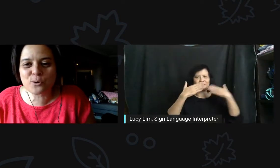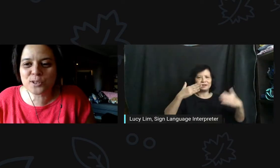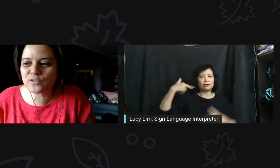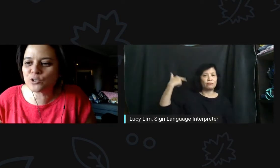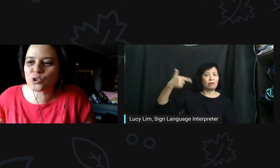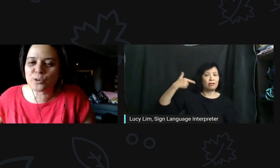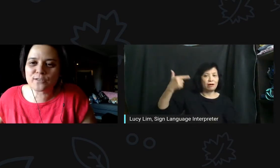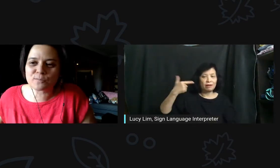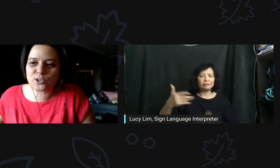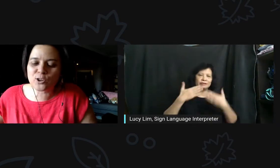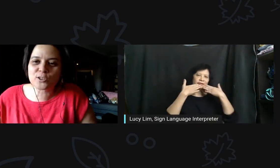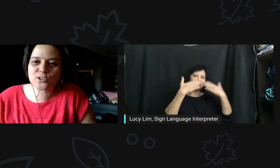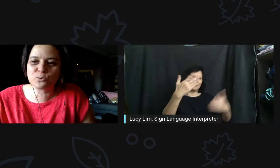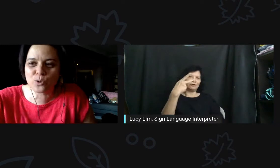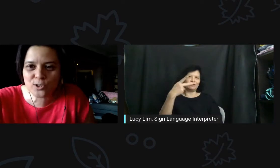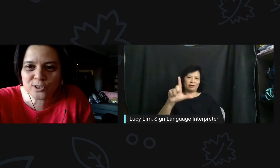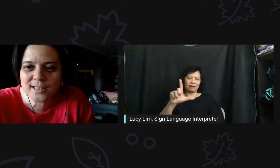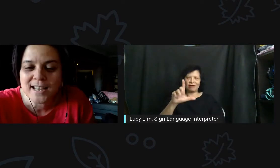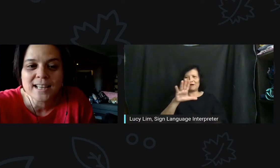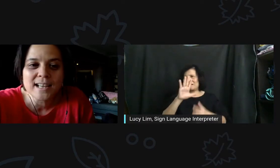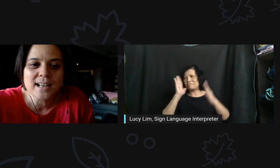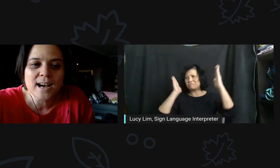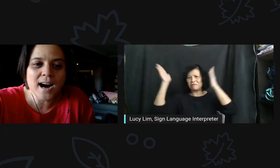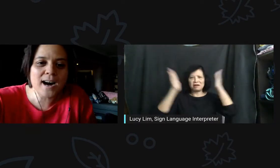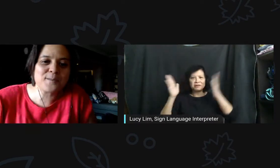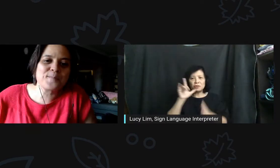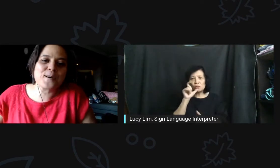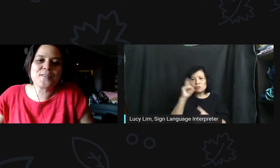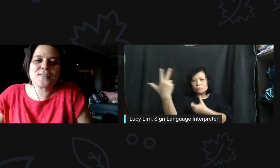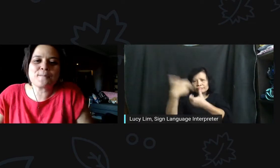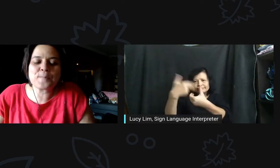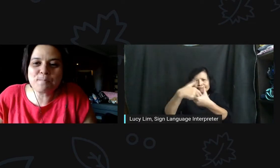For those of you joining us across the world,